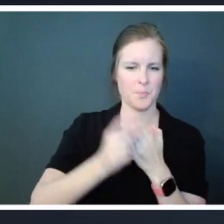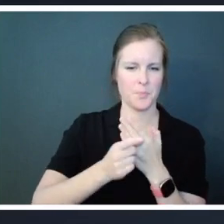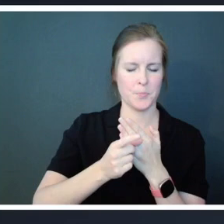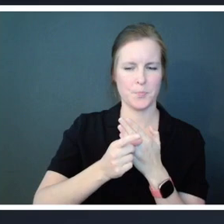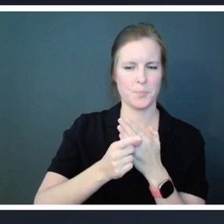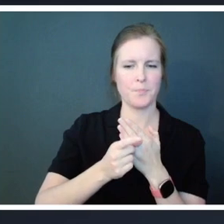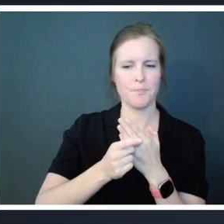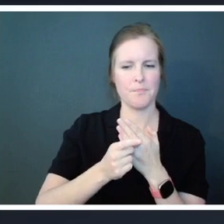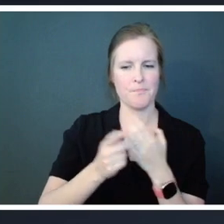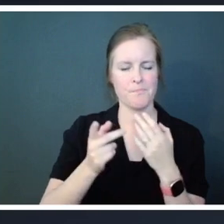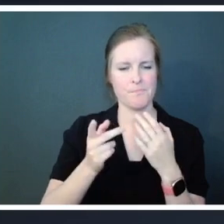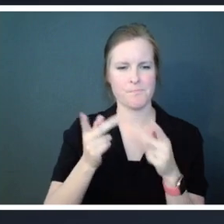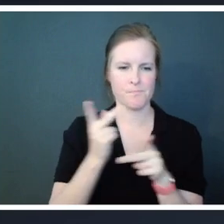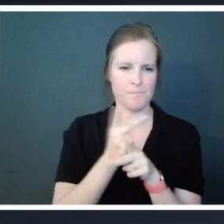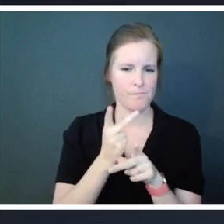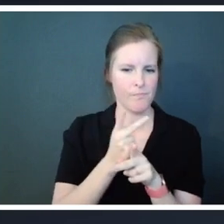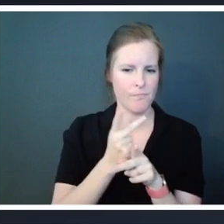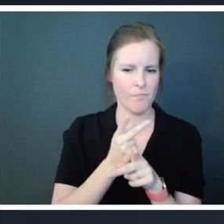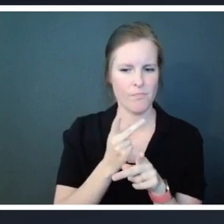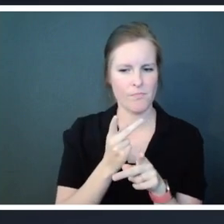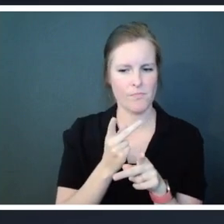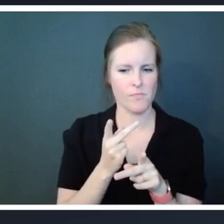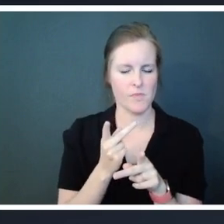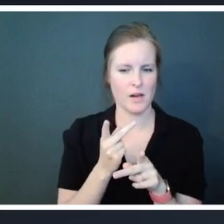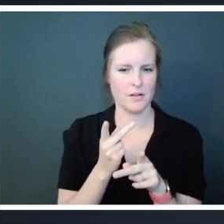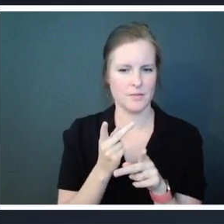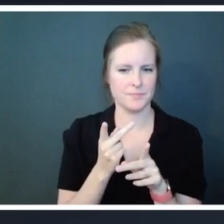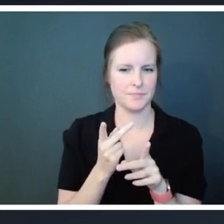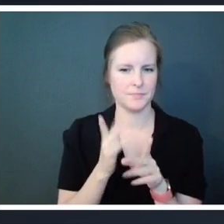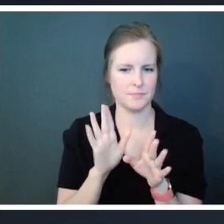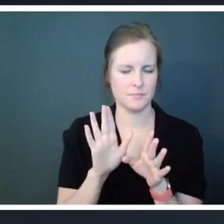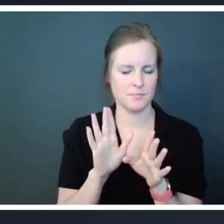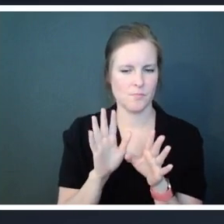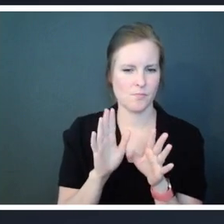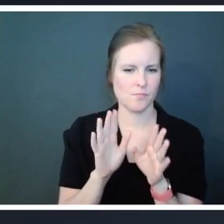of pair and the other two different objects, one from the Portrait Gallery, and one from